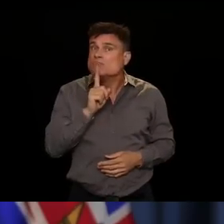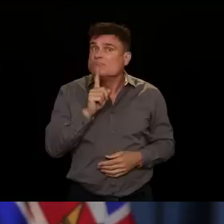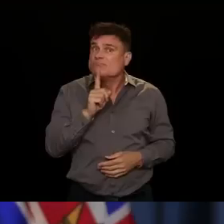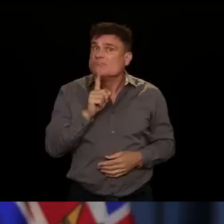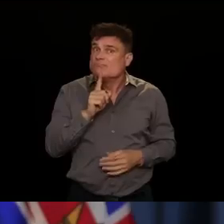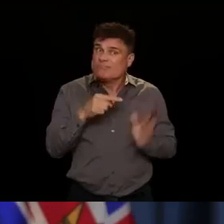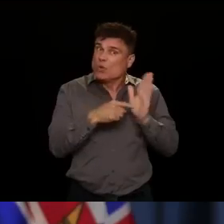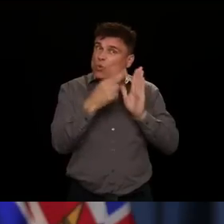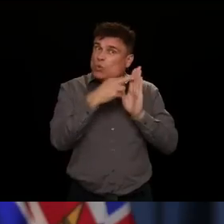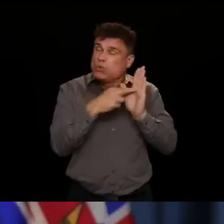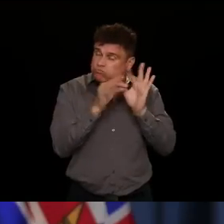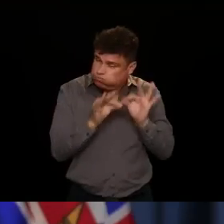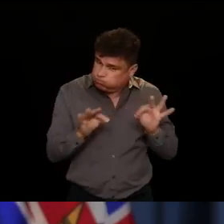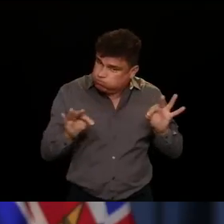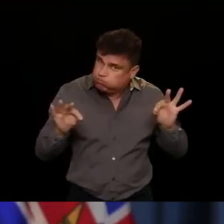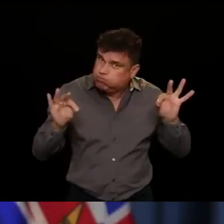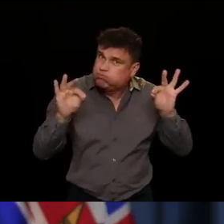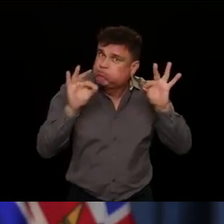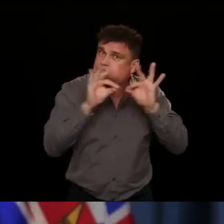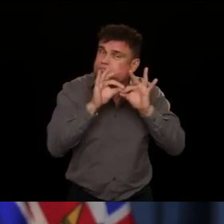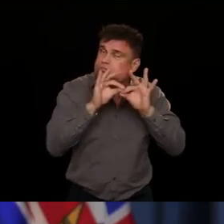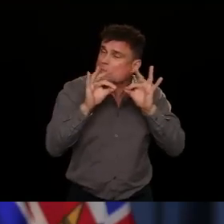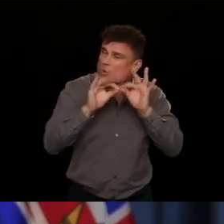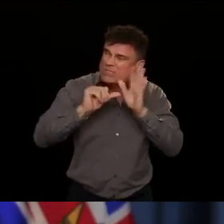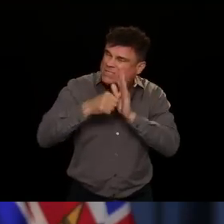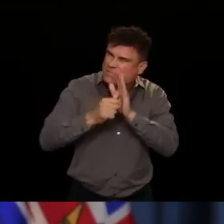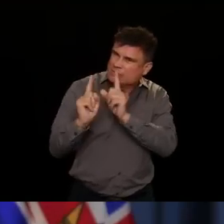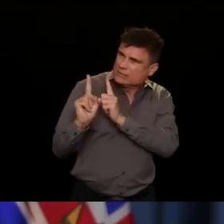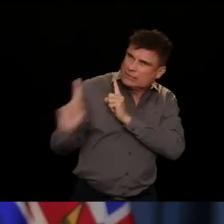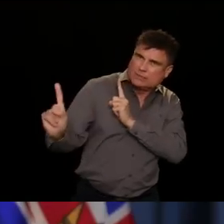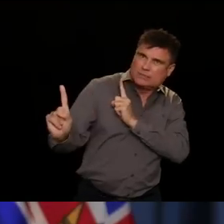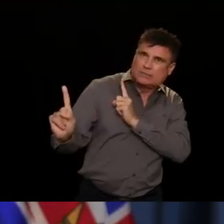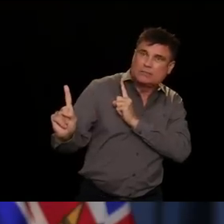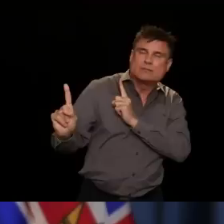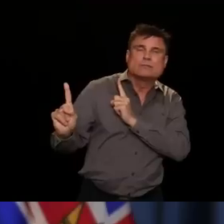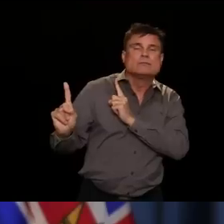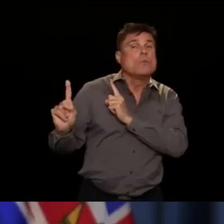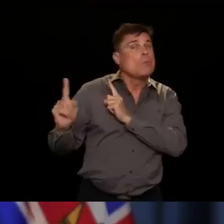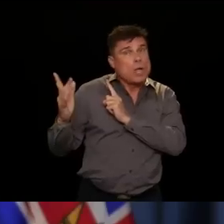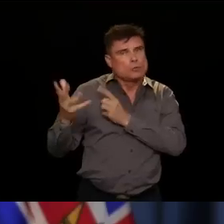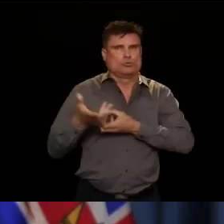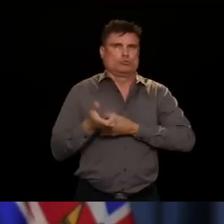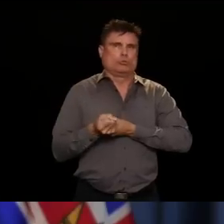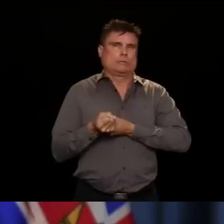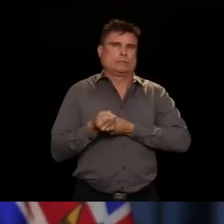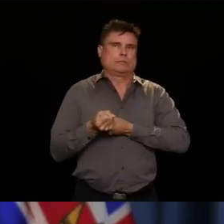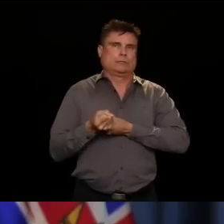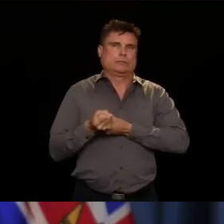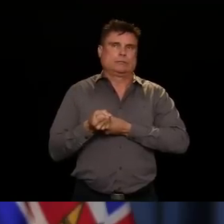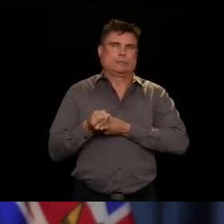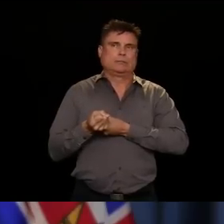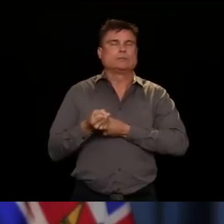We have each driven ourselves to use the skills that Dr Henry has taught us to stop the spread and wheat trust each other to